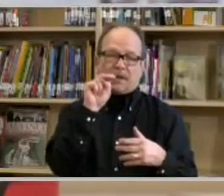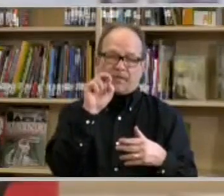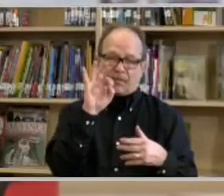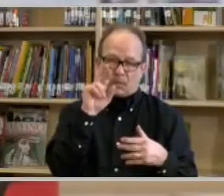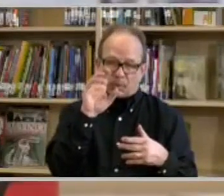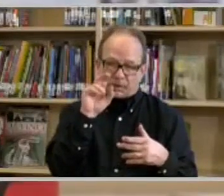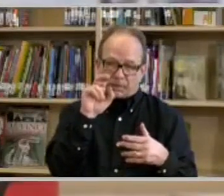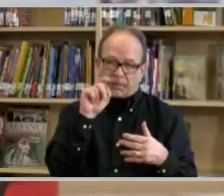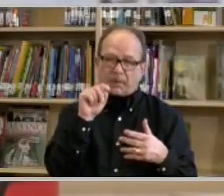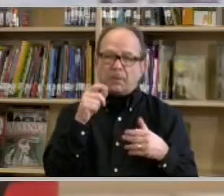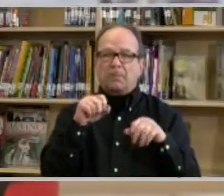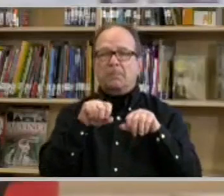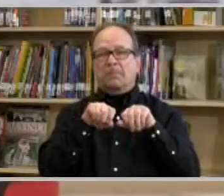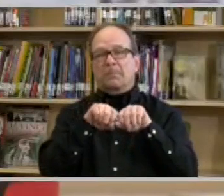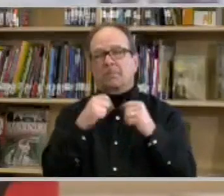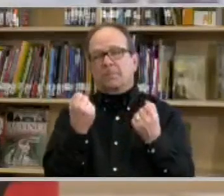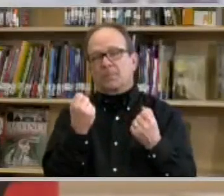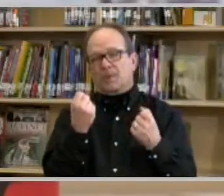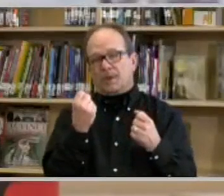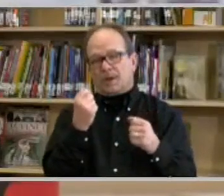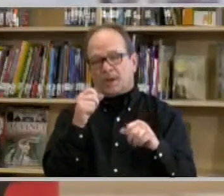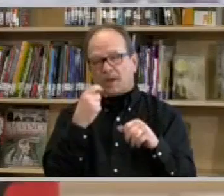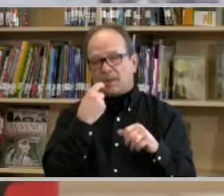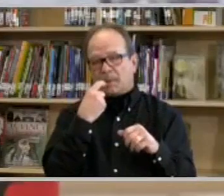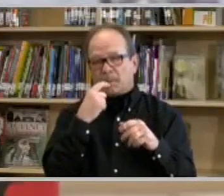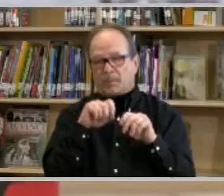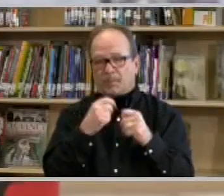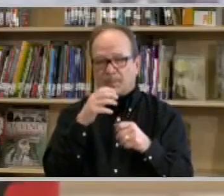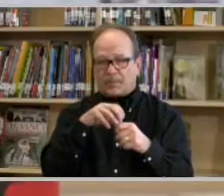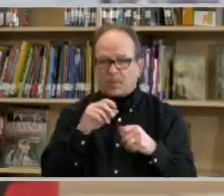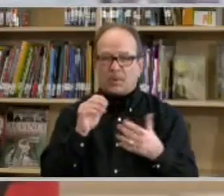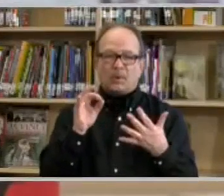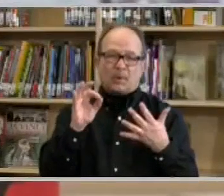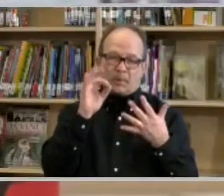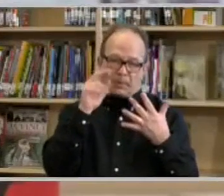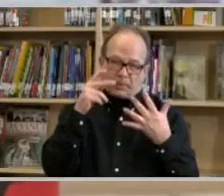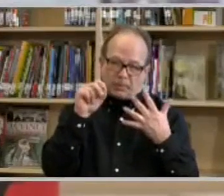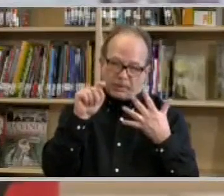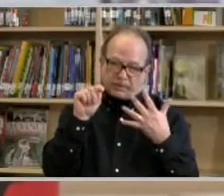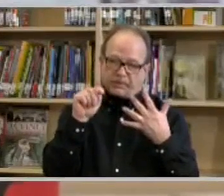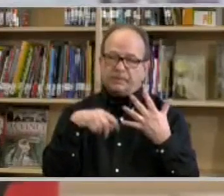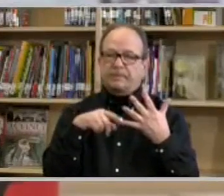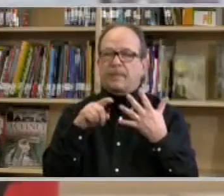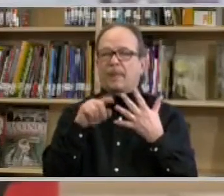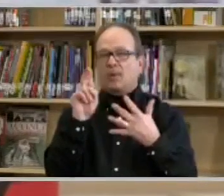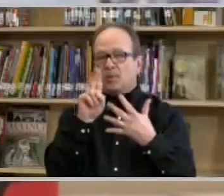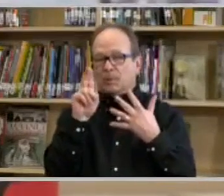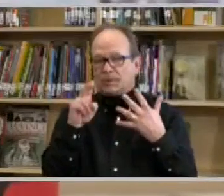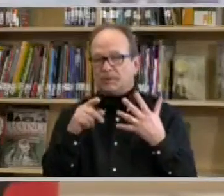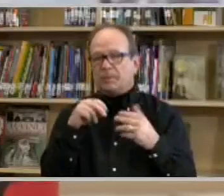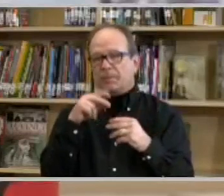ENFORCEMENT OF NUISANCE CRIMES LIKE OPEN ALCOHOL CONTAINER AND